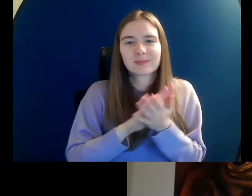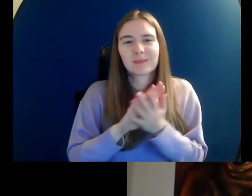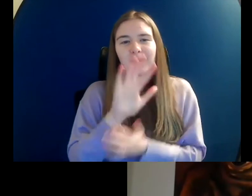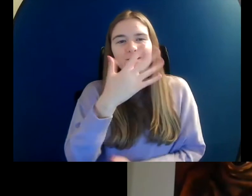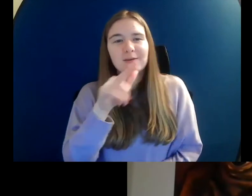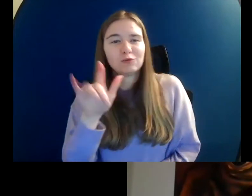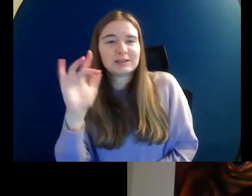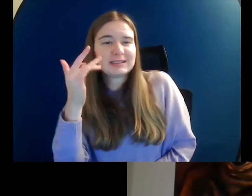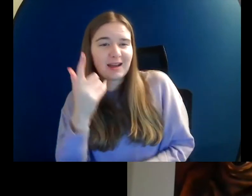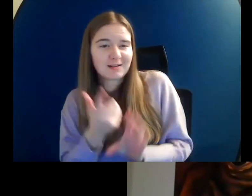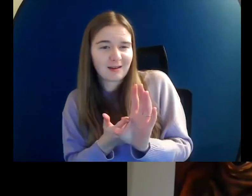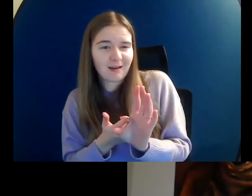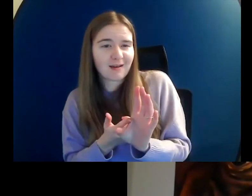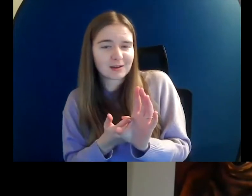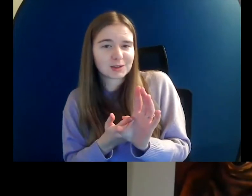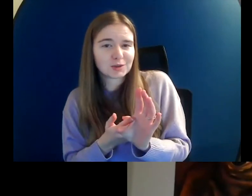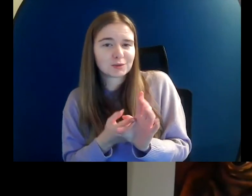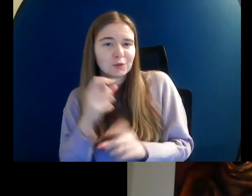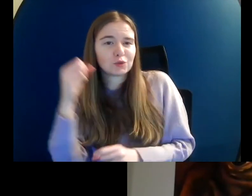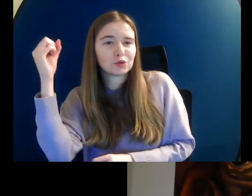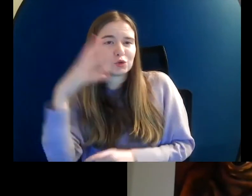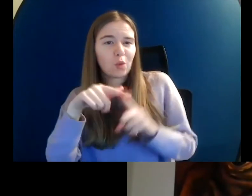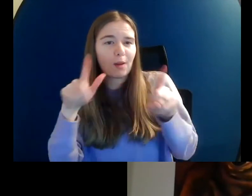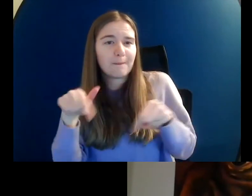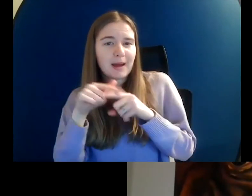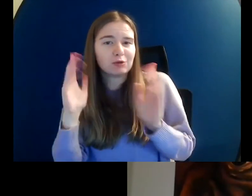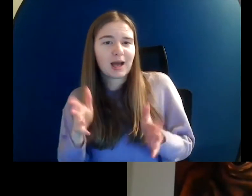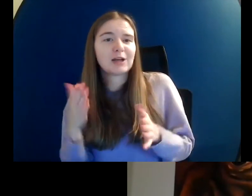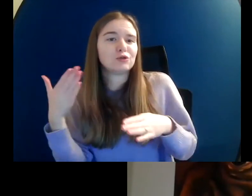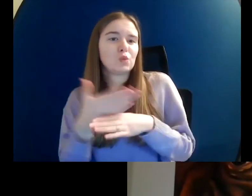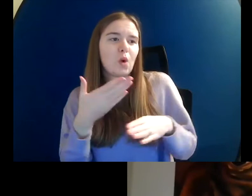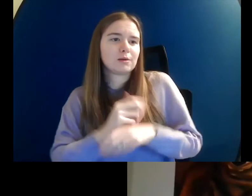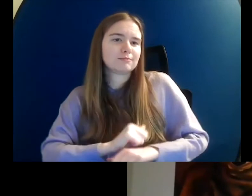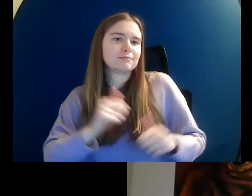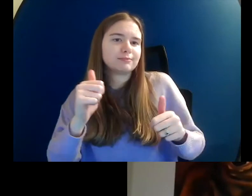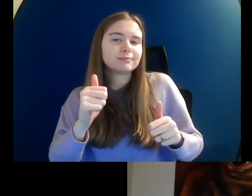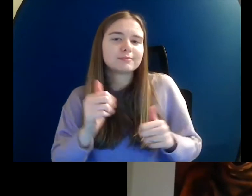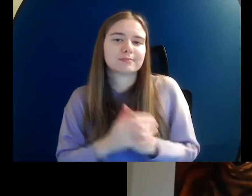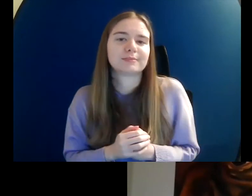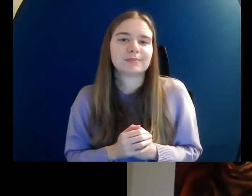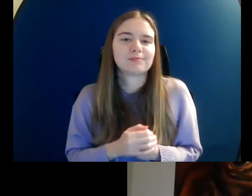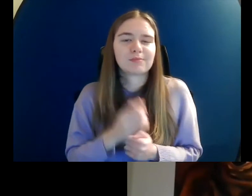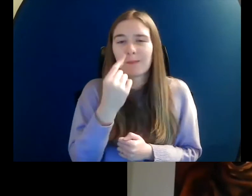for the installation and use of solar panels to pay off. Would it be possible to justify using materials